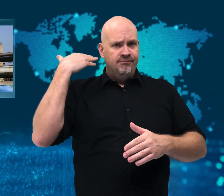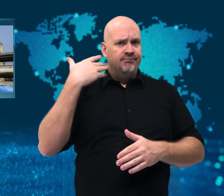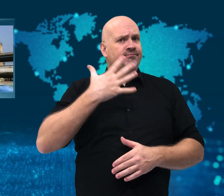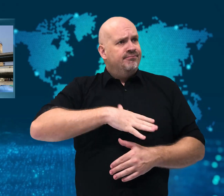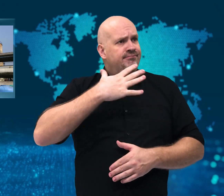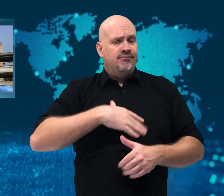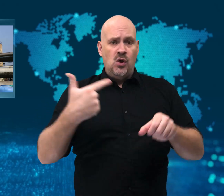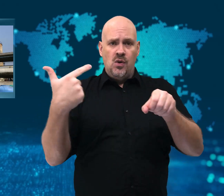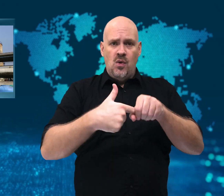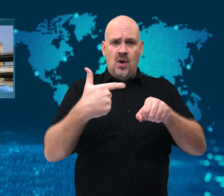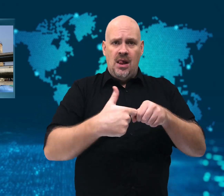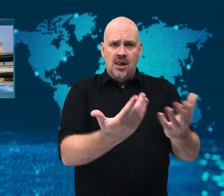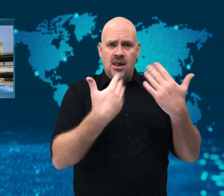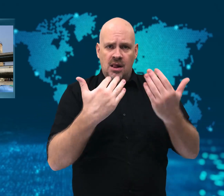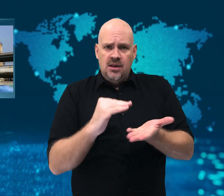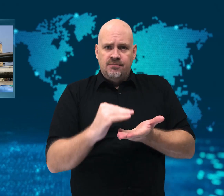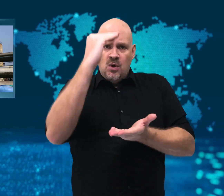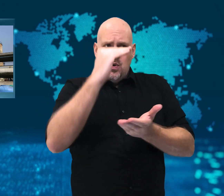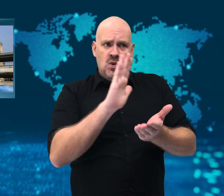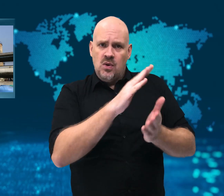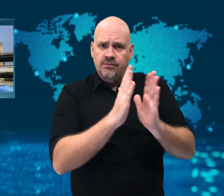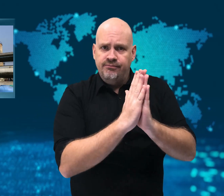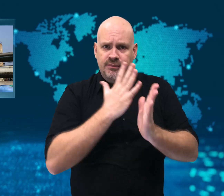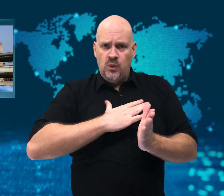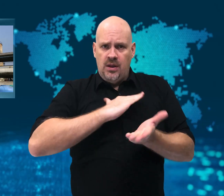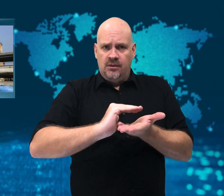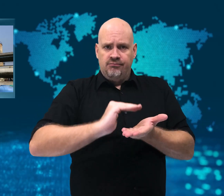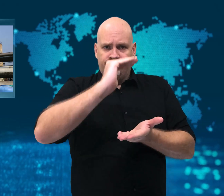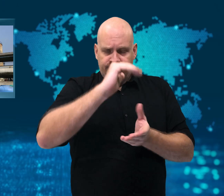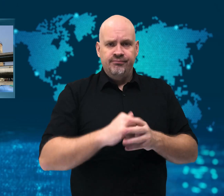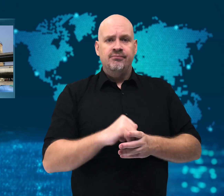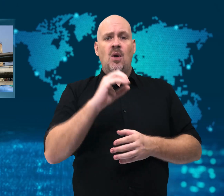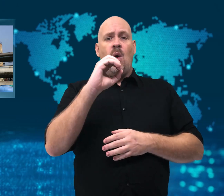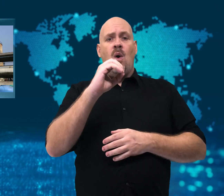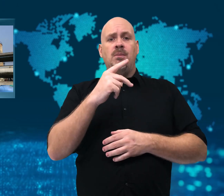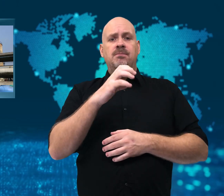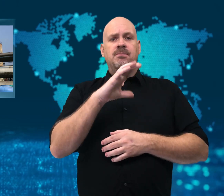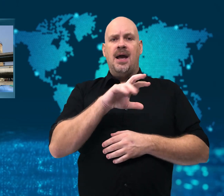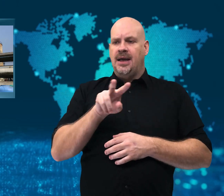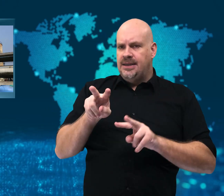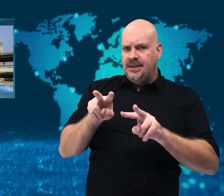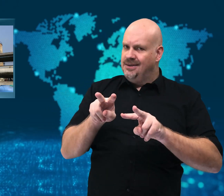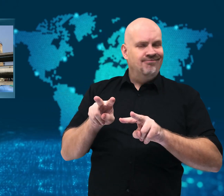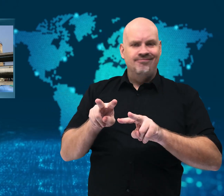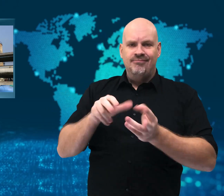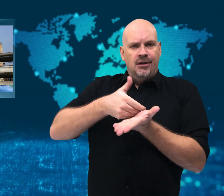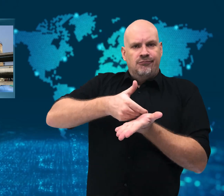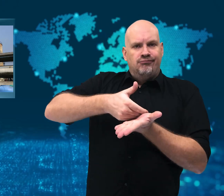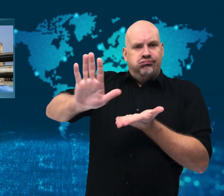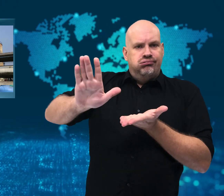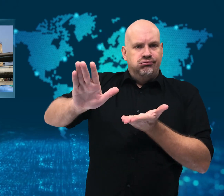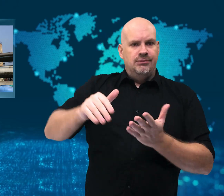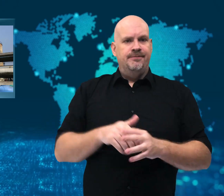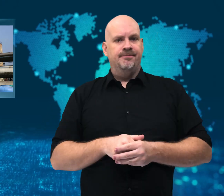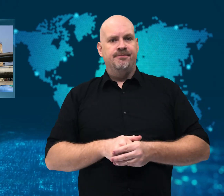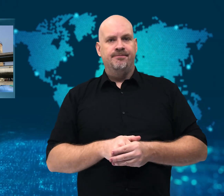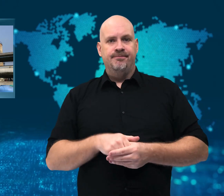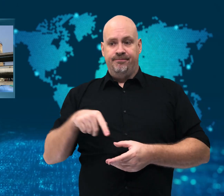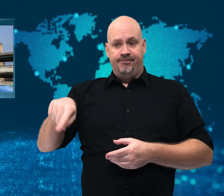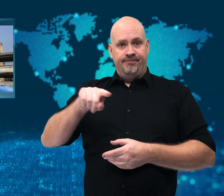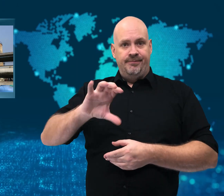The countries said they intend to use their own reserves to ease the